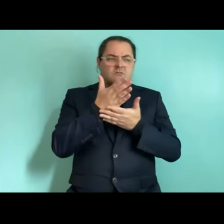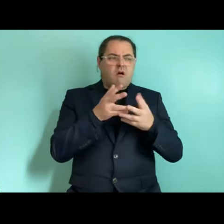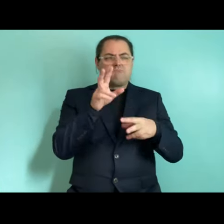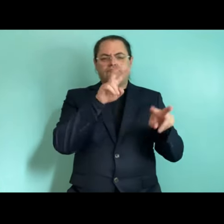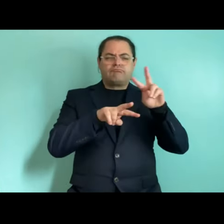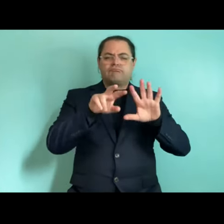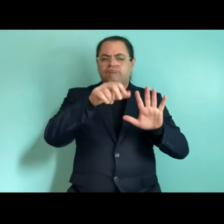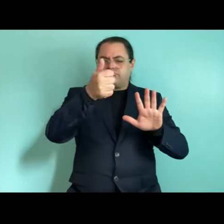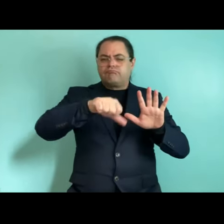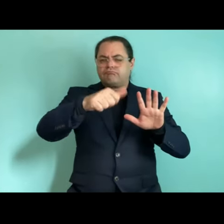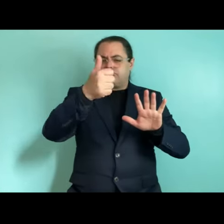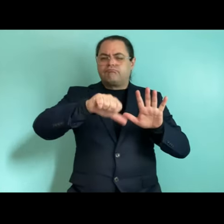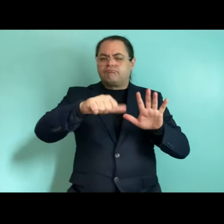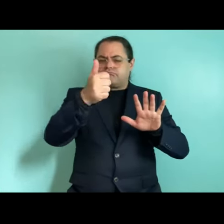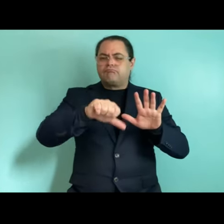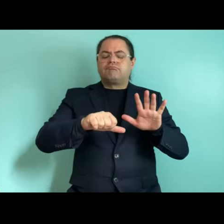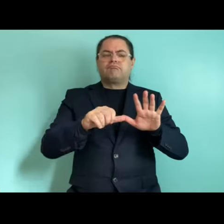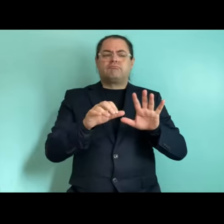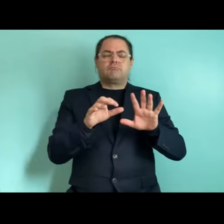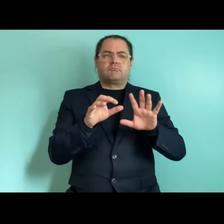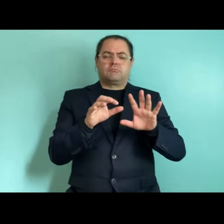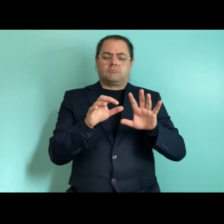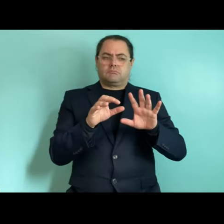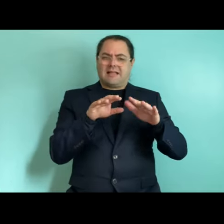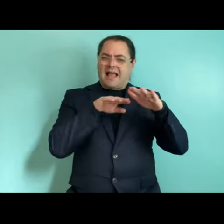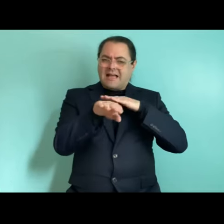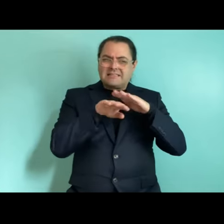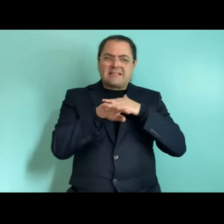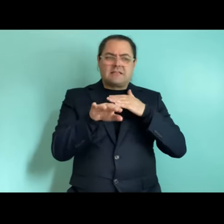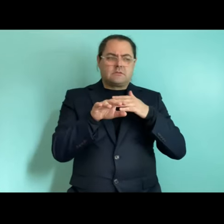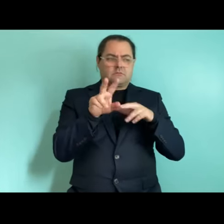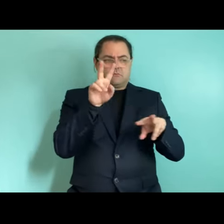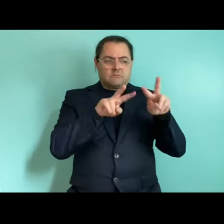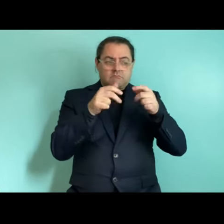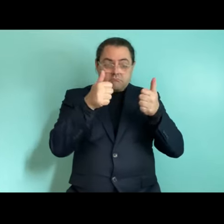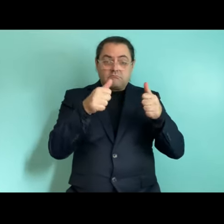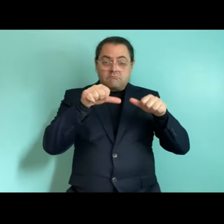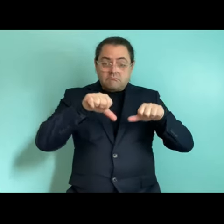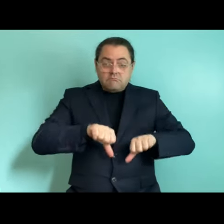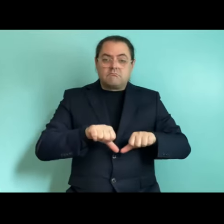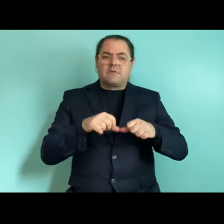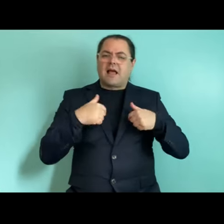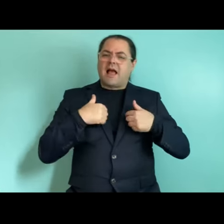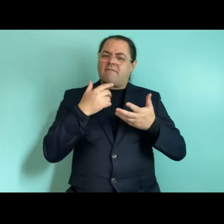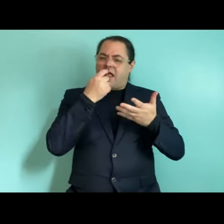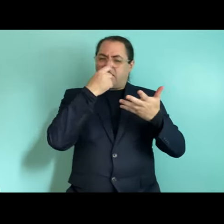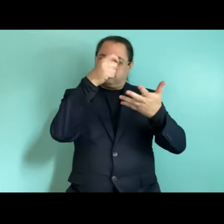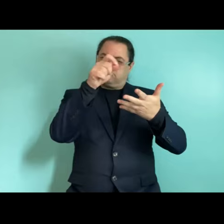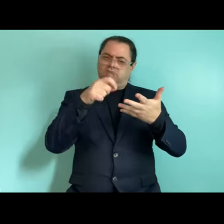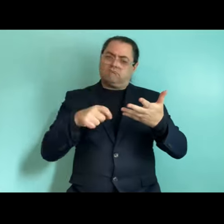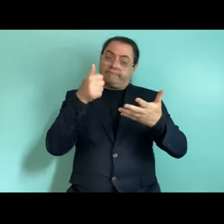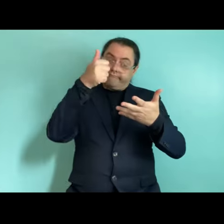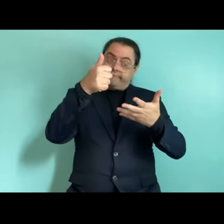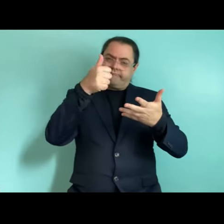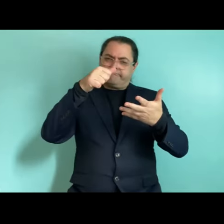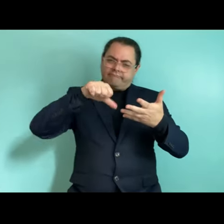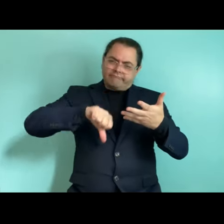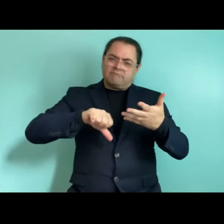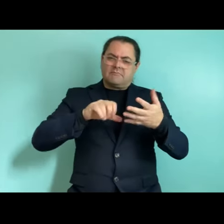We have a checklist. The duck Miskelly covers about those basic accessibility issues that